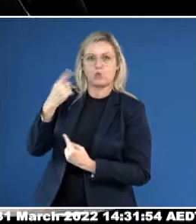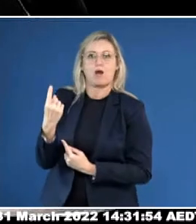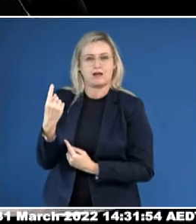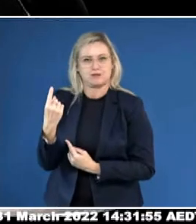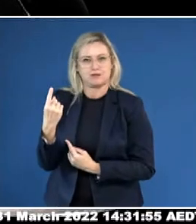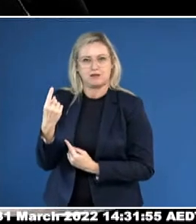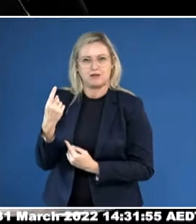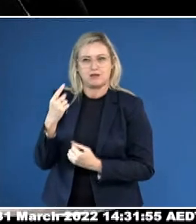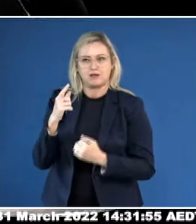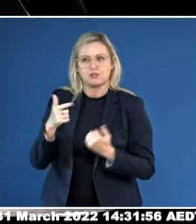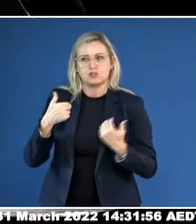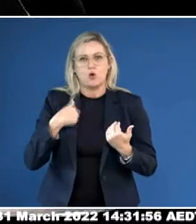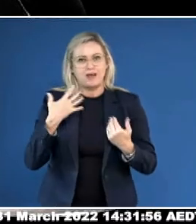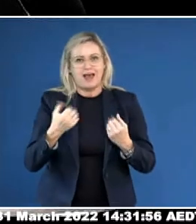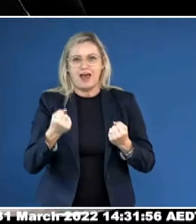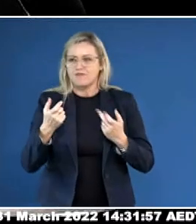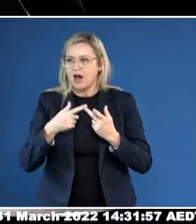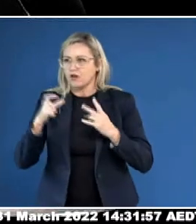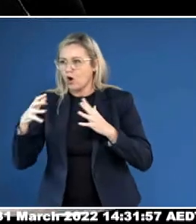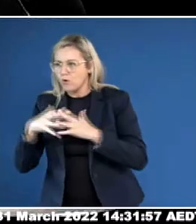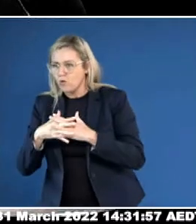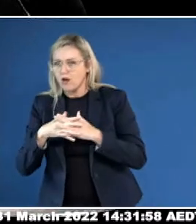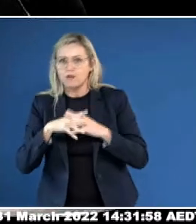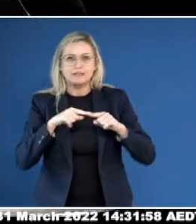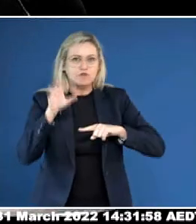urging both the Commonwealth as well as State and Territory Governments to embed -